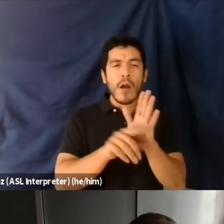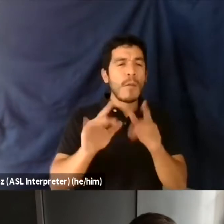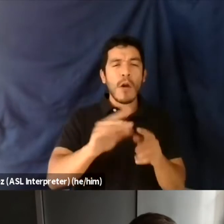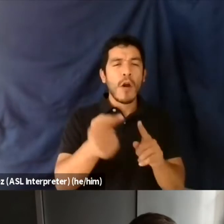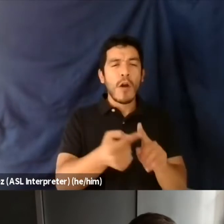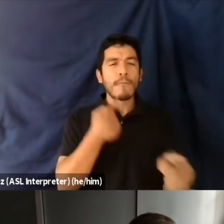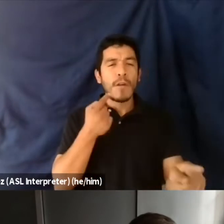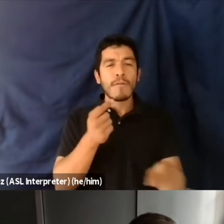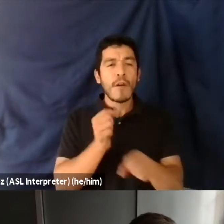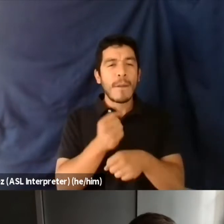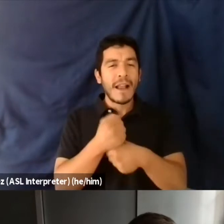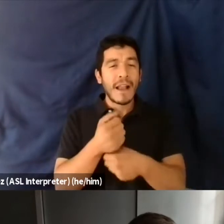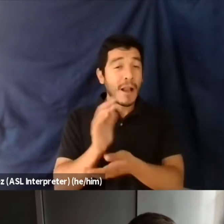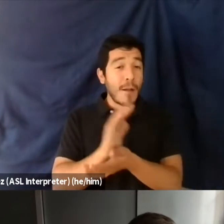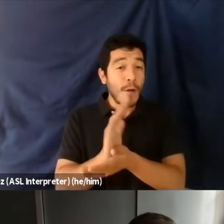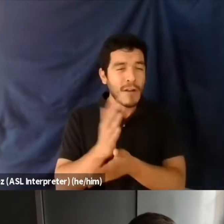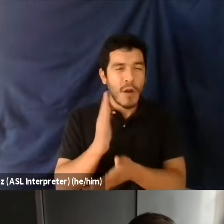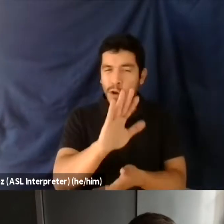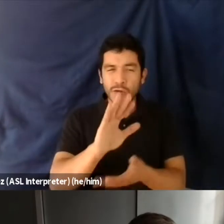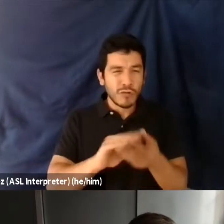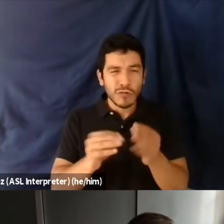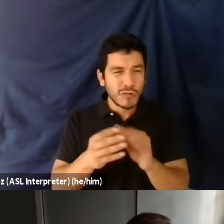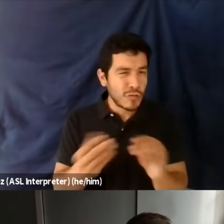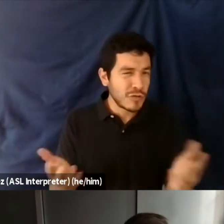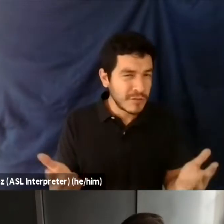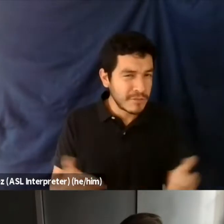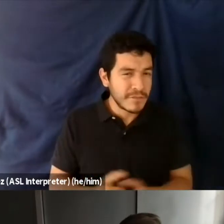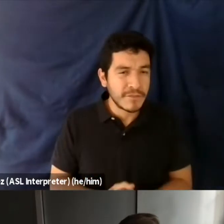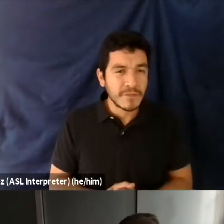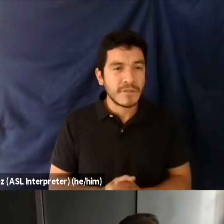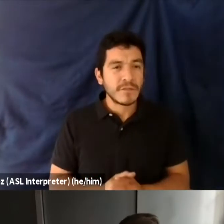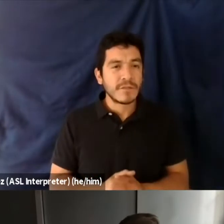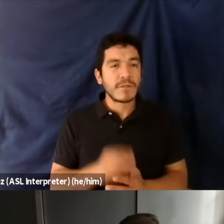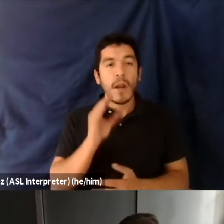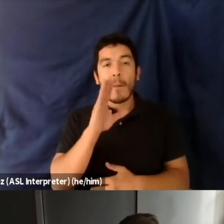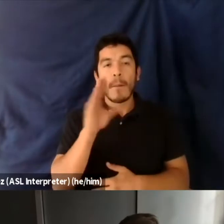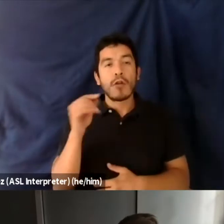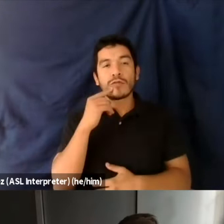Like, what's your story? How did you end up here? Yeah, I don't know that I've always been interested